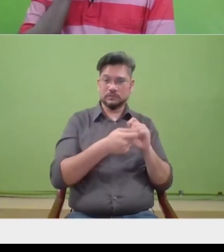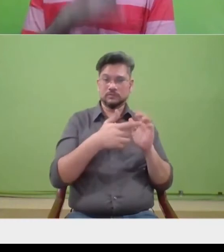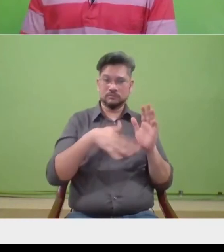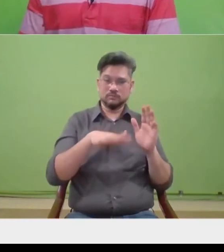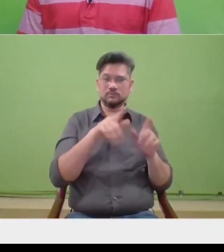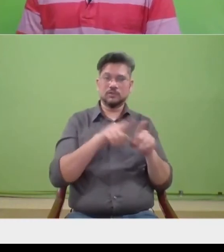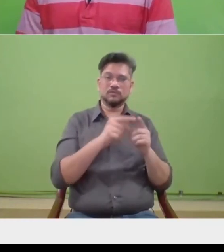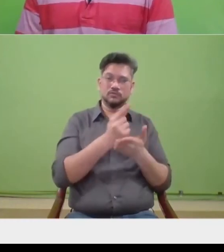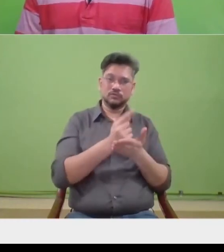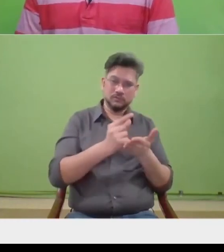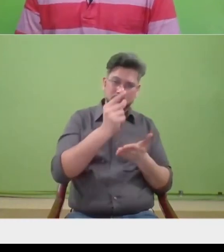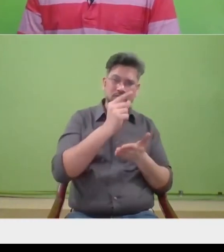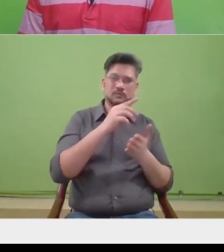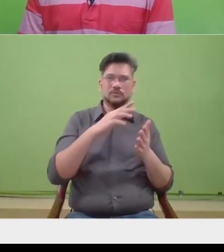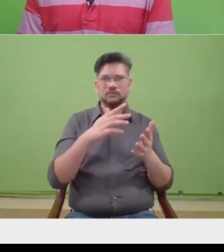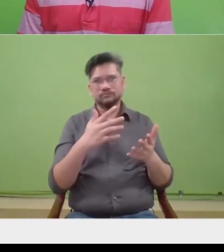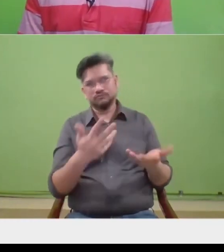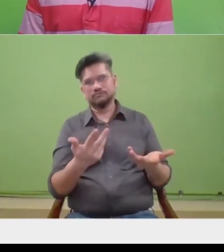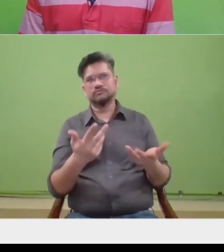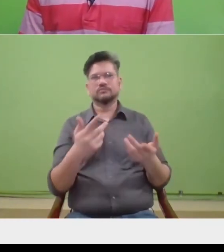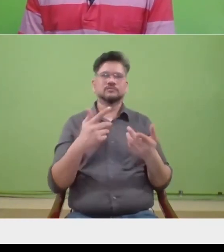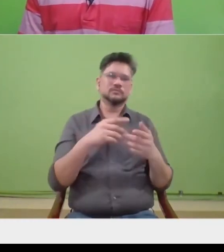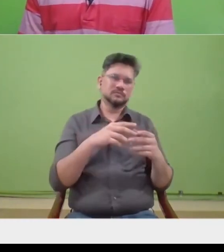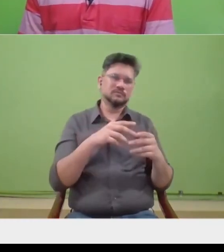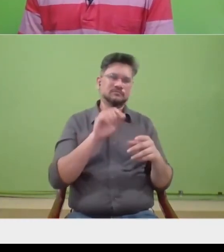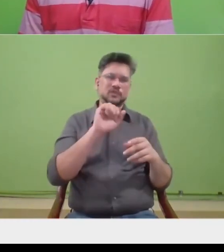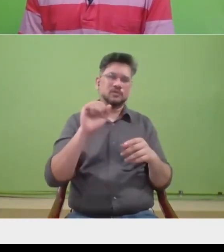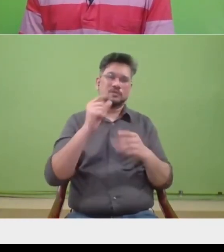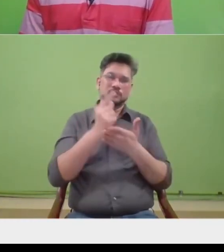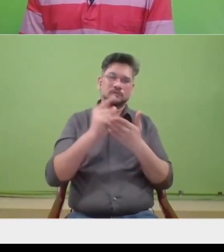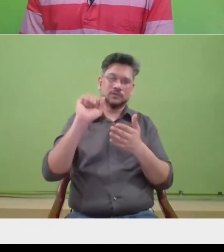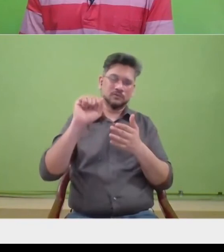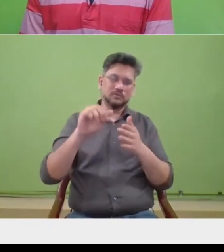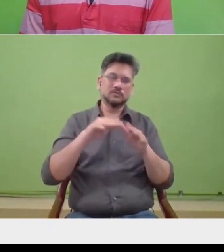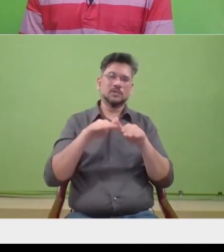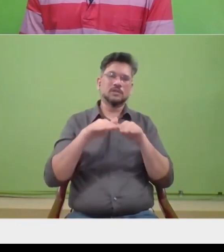versus the let us say equal opportunity cell of that university that kind of thing that finally